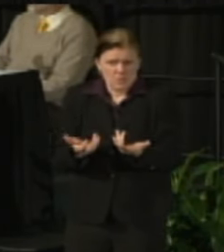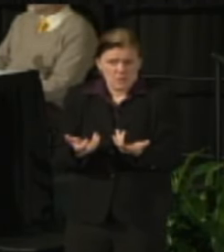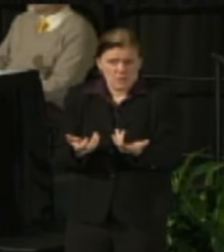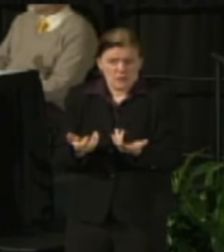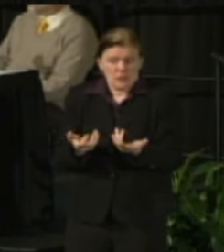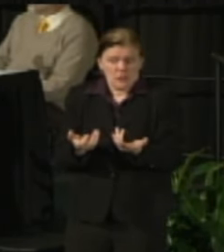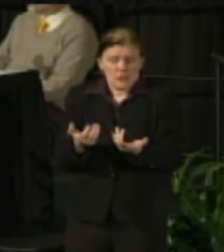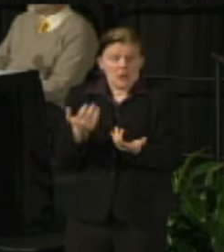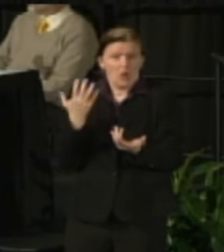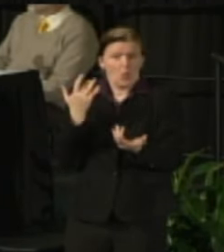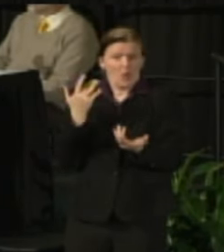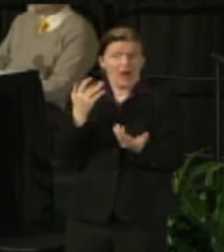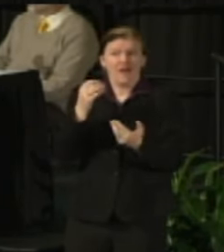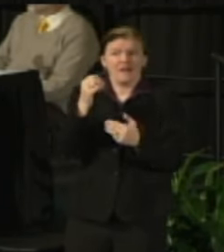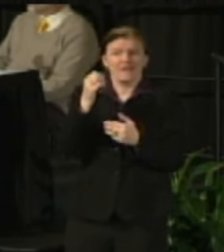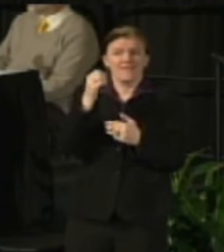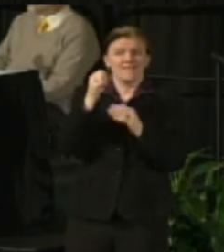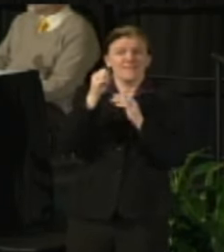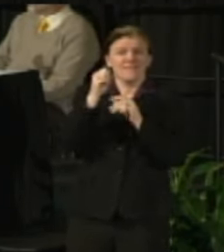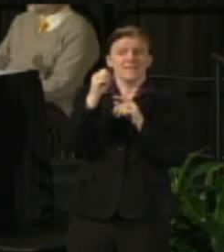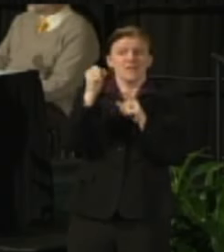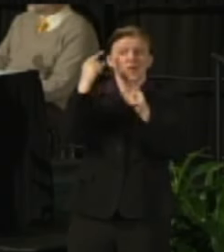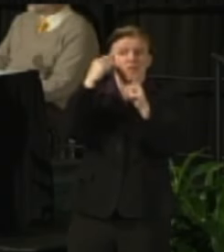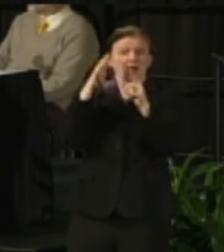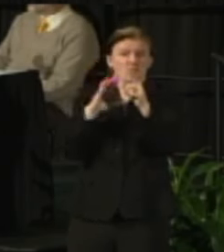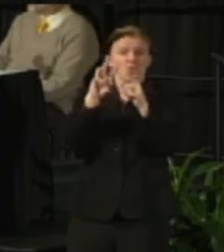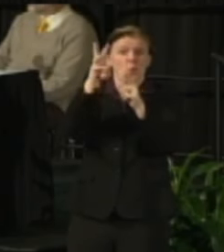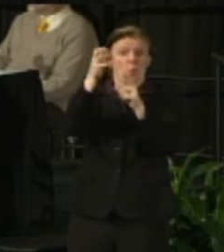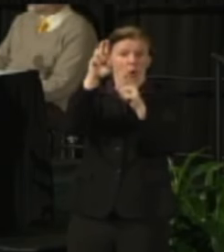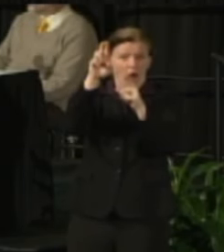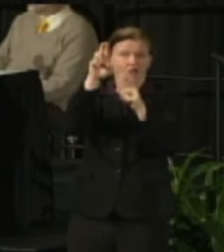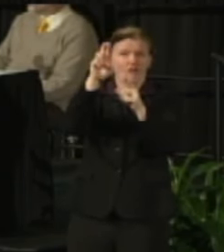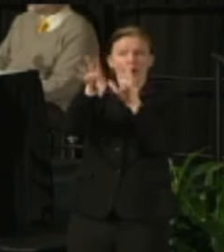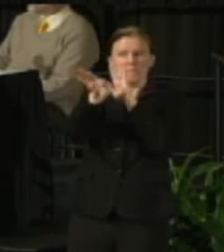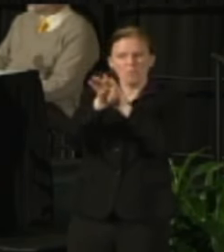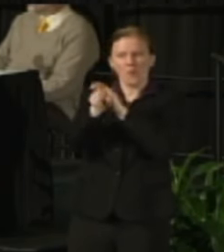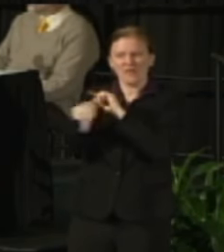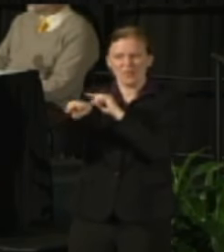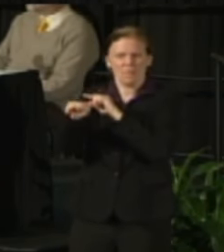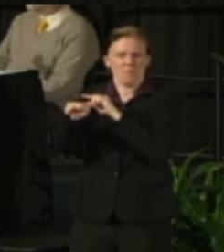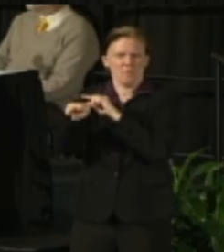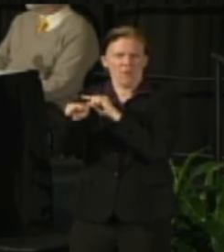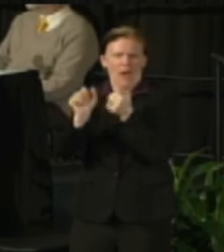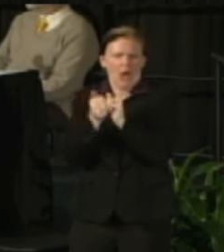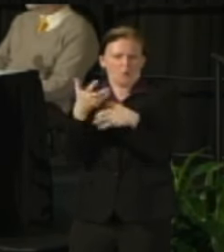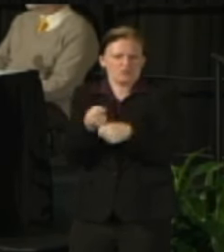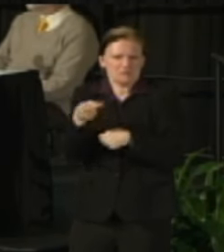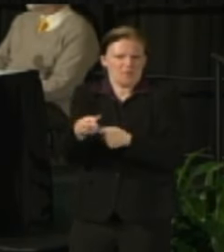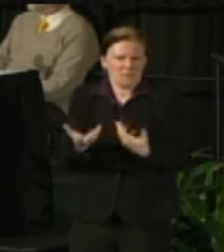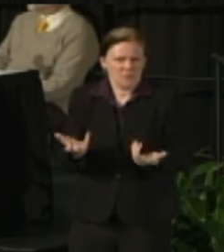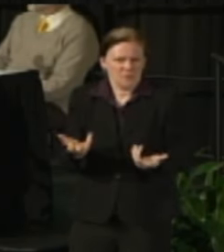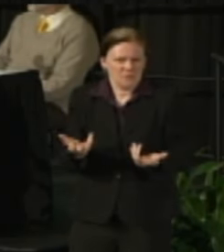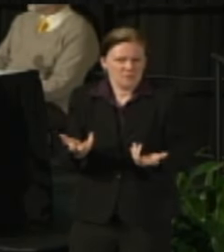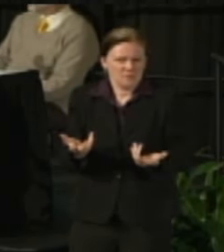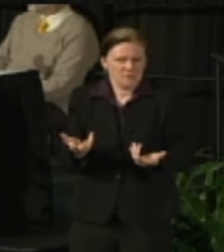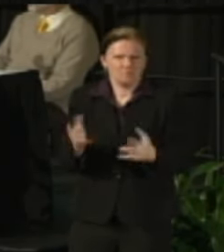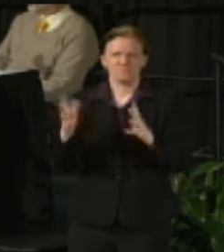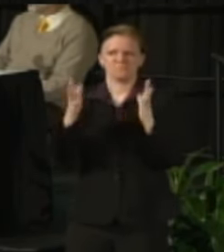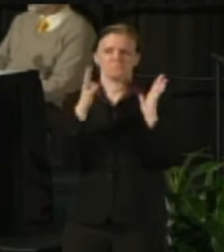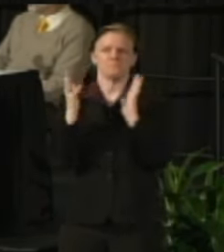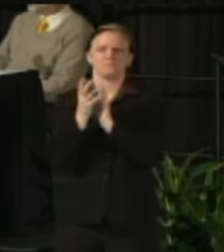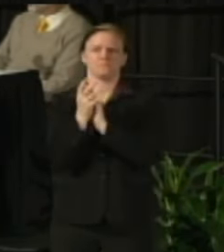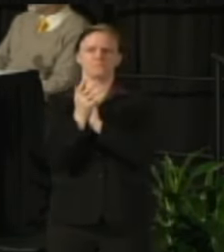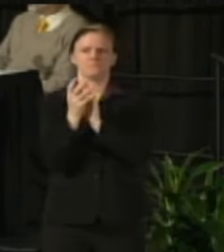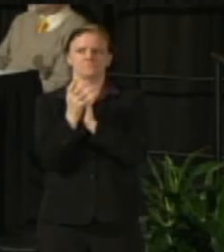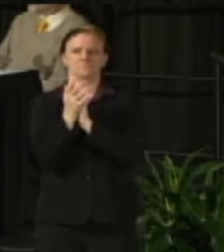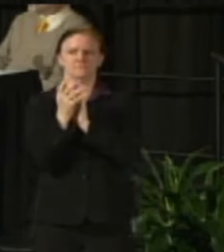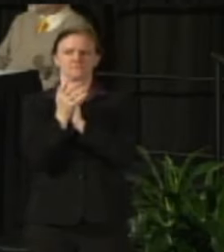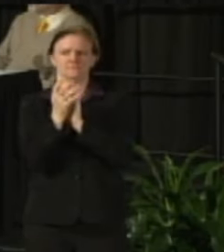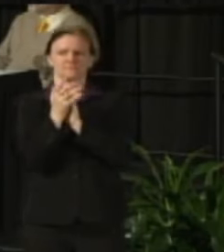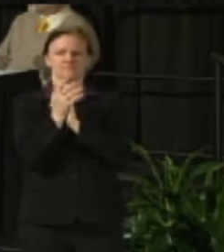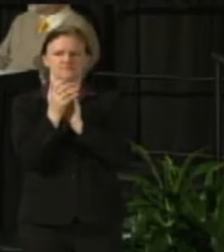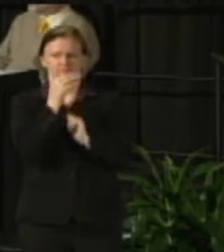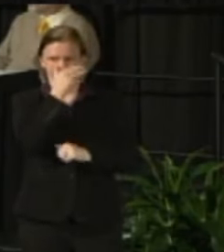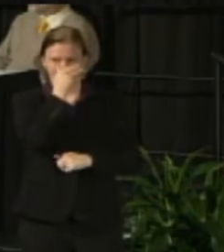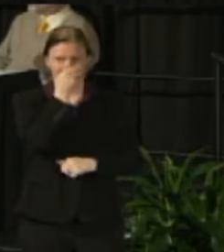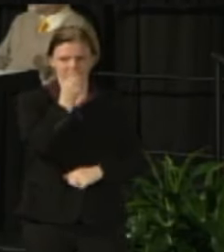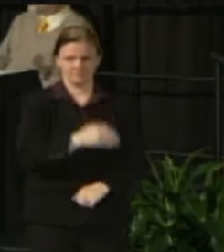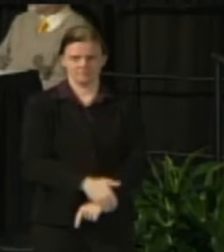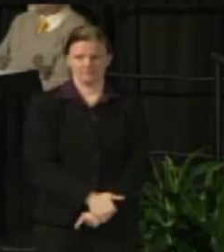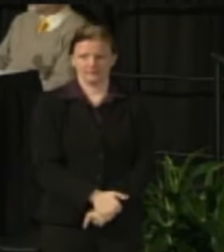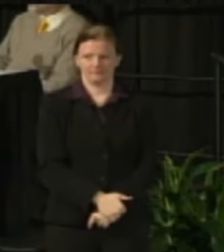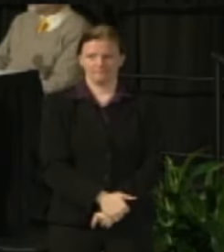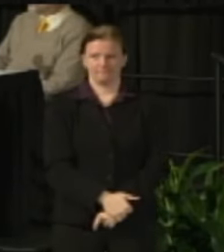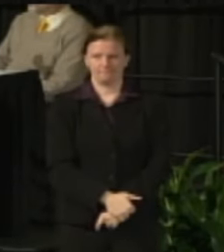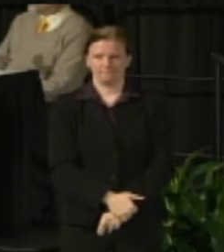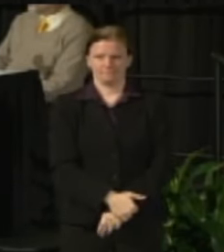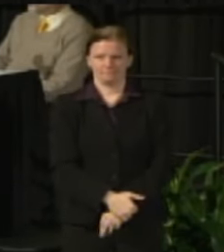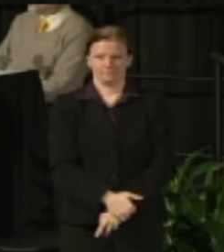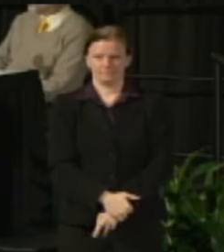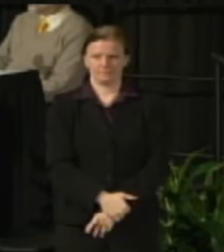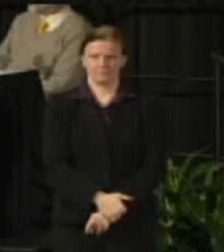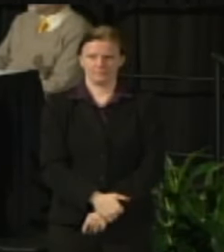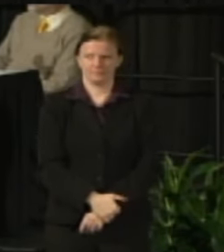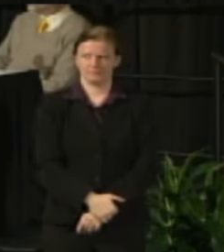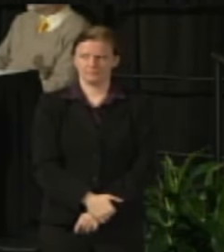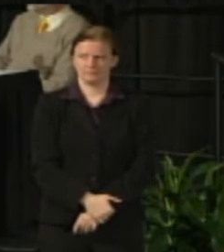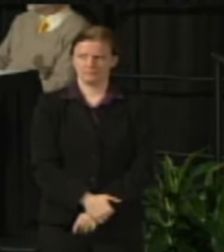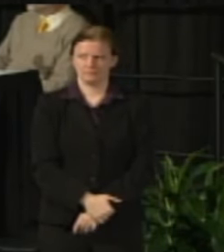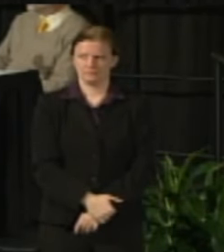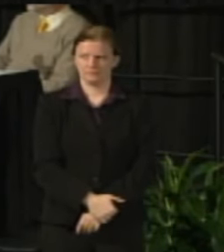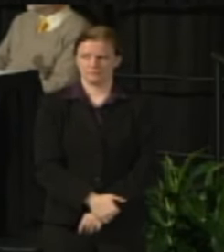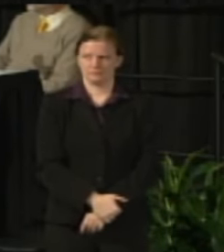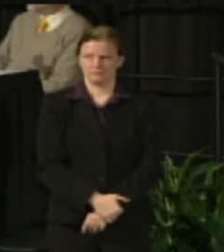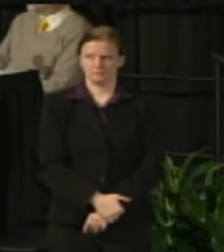by the governor whose people act that way?